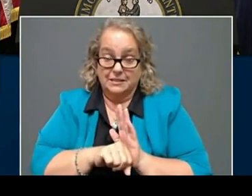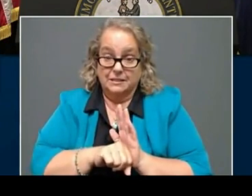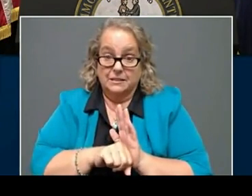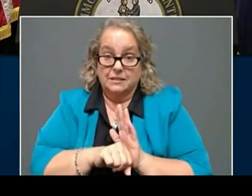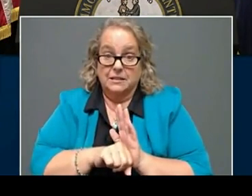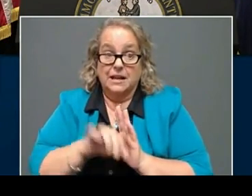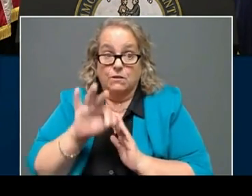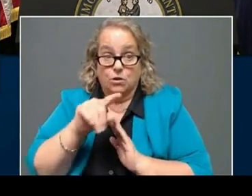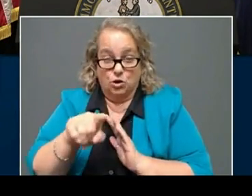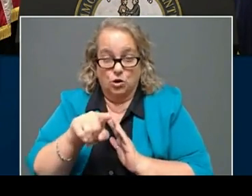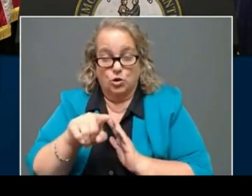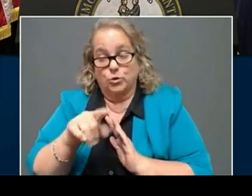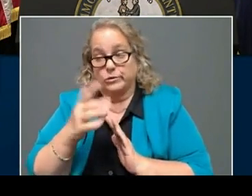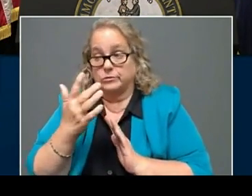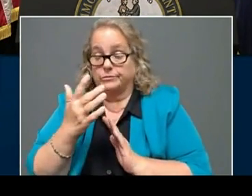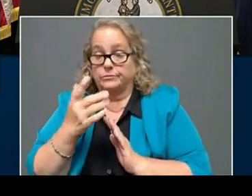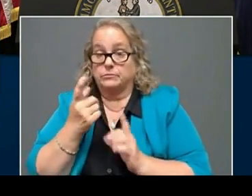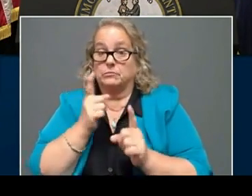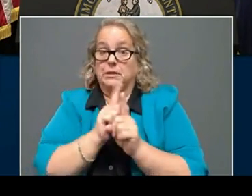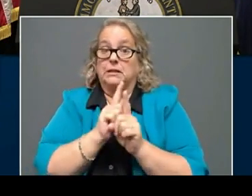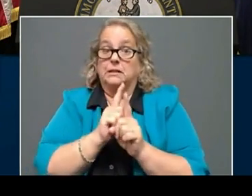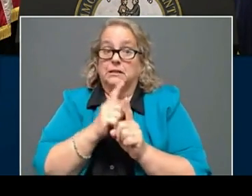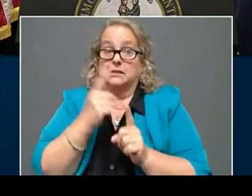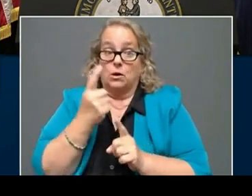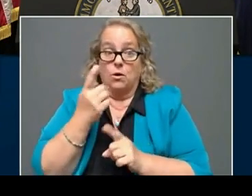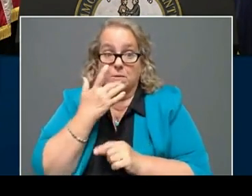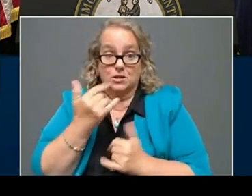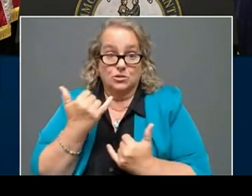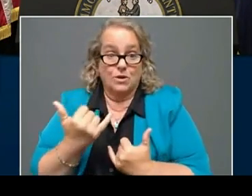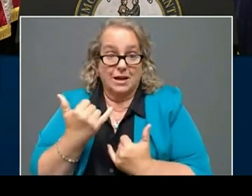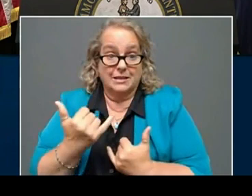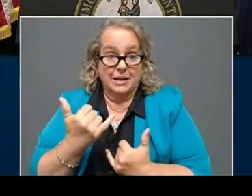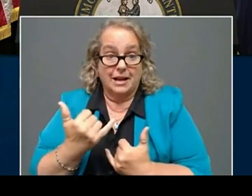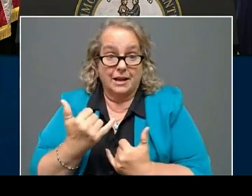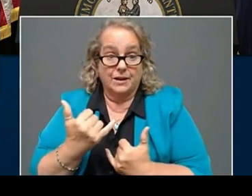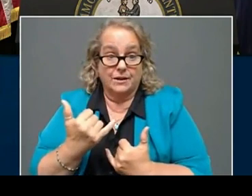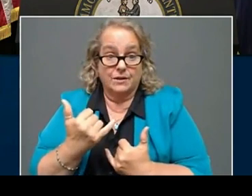somebody Because right now, you know, uh, nobody is really wearing masks